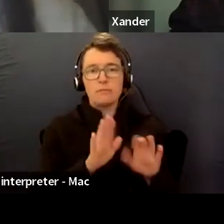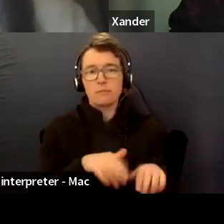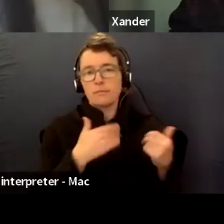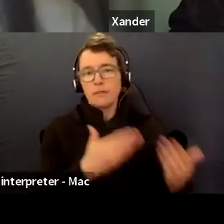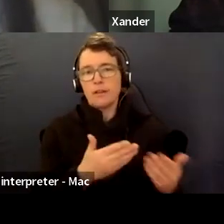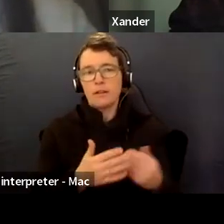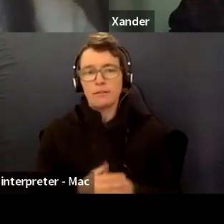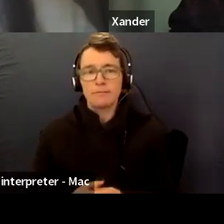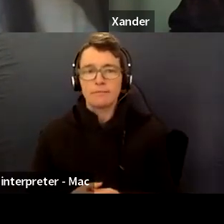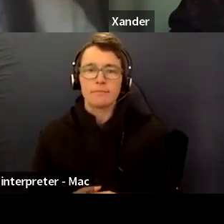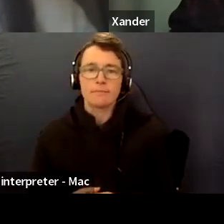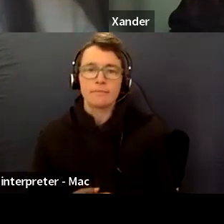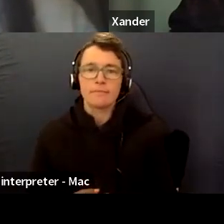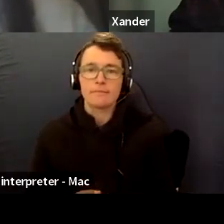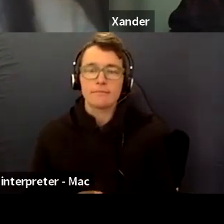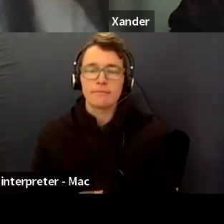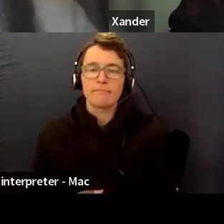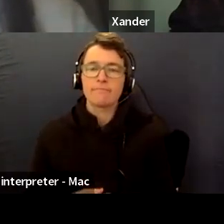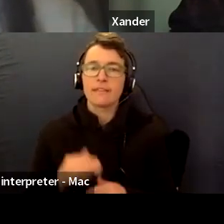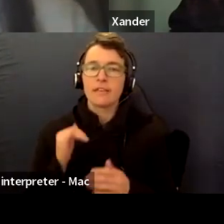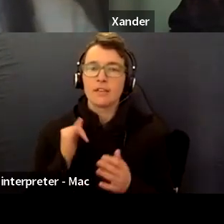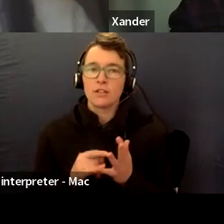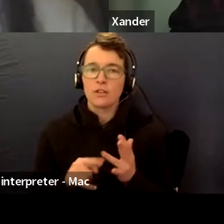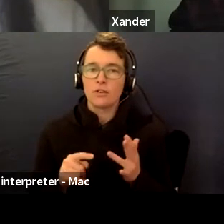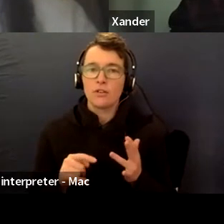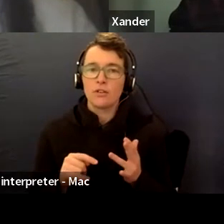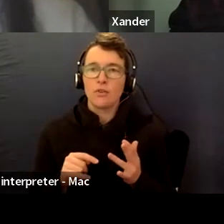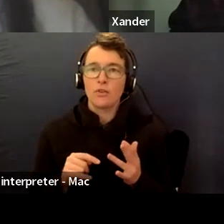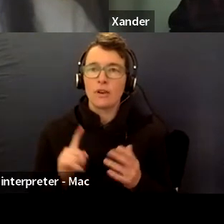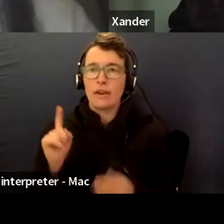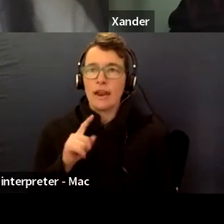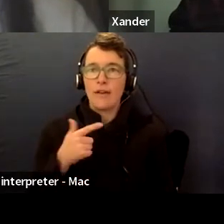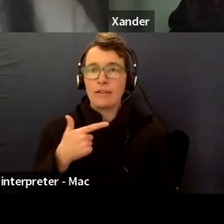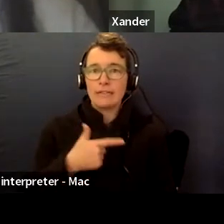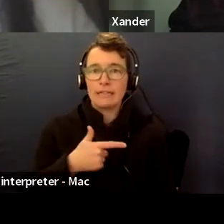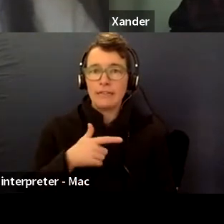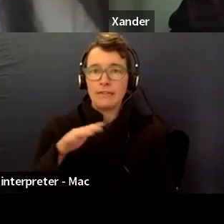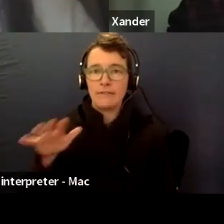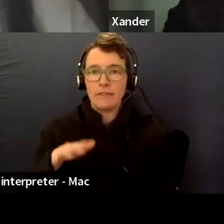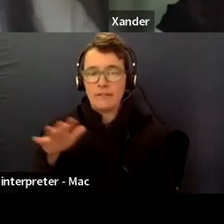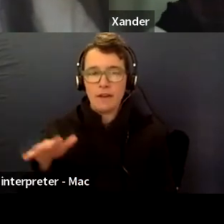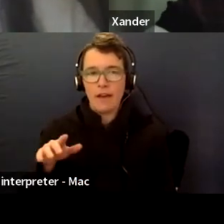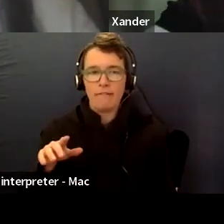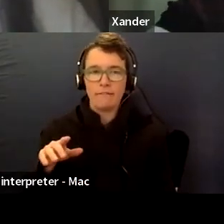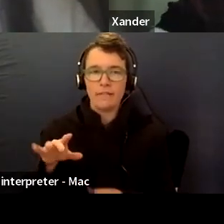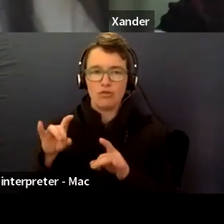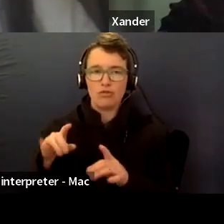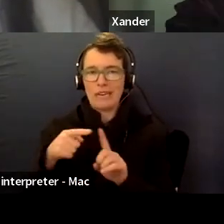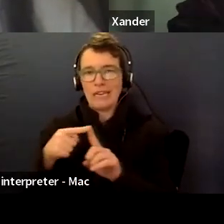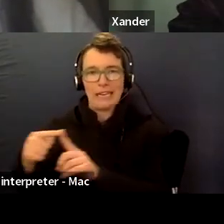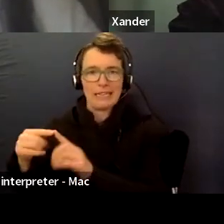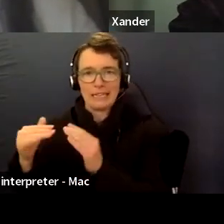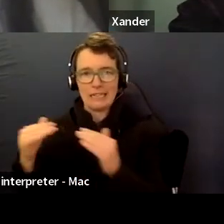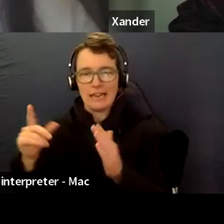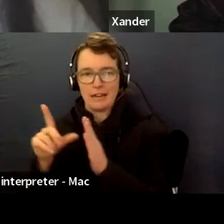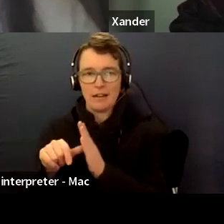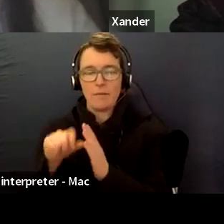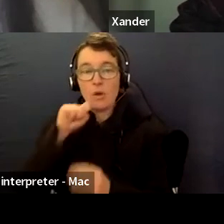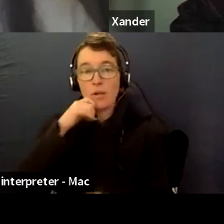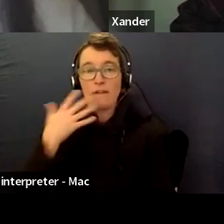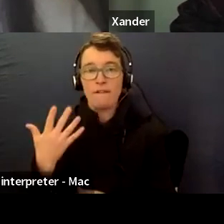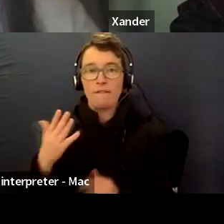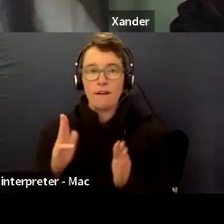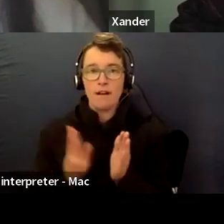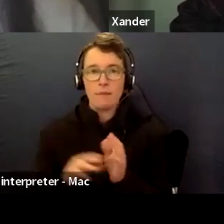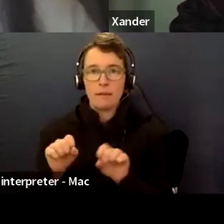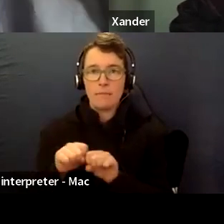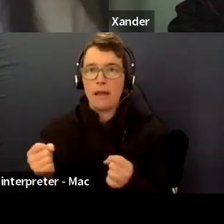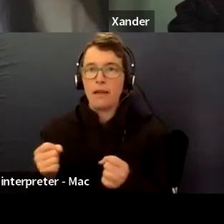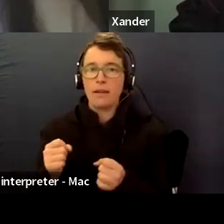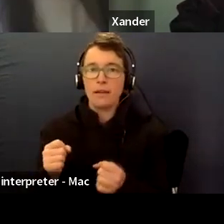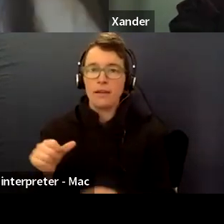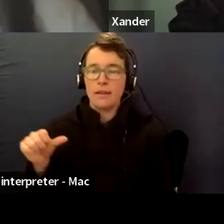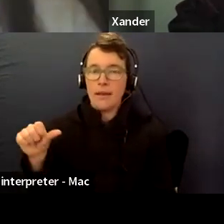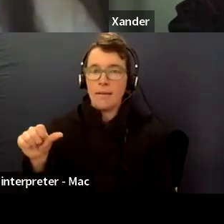So, yeah, absolutely. So what we might do it is 755, Australian eastern standard time we take a five minute break so we'll be back, just after 8pm.